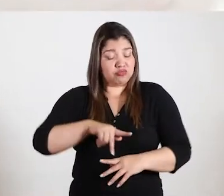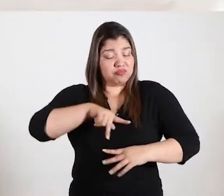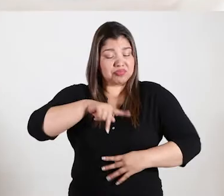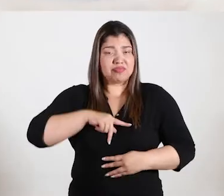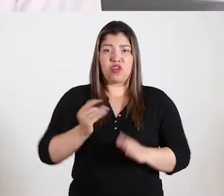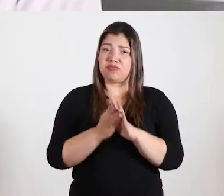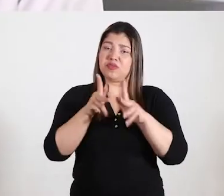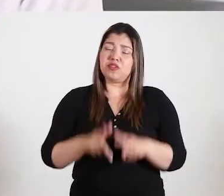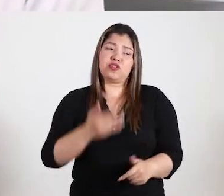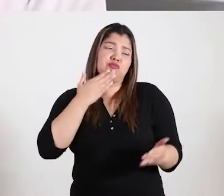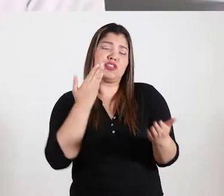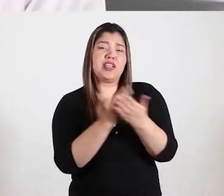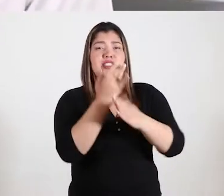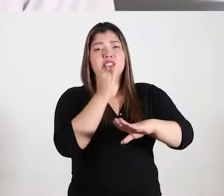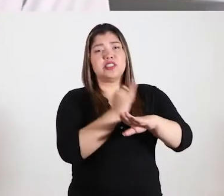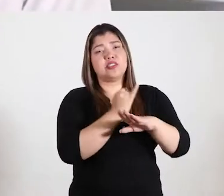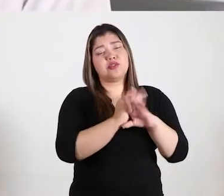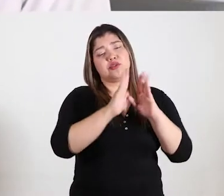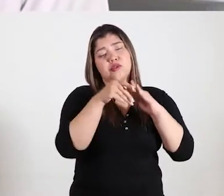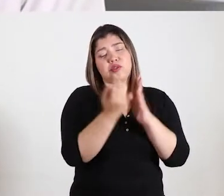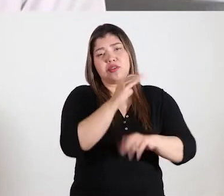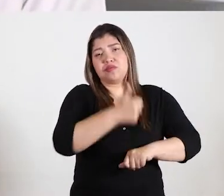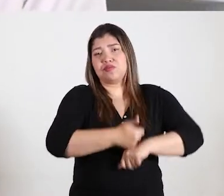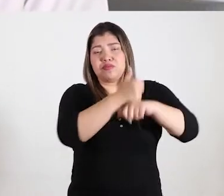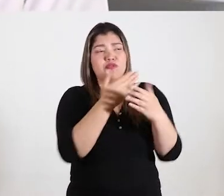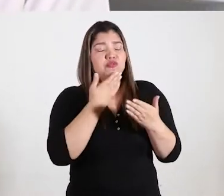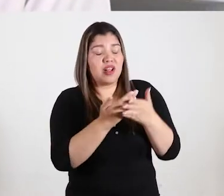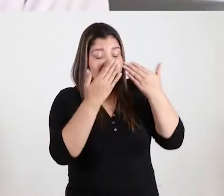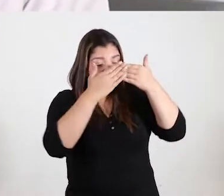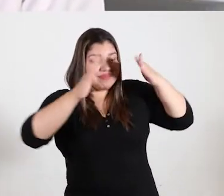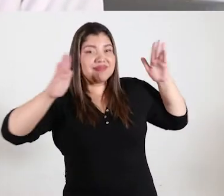If you want more information about Colmayor, search in social networks or go